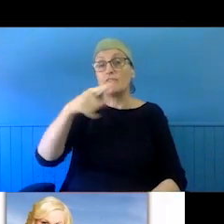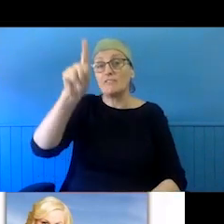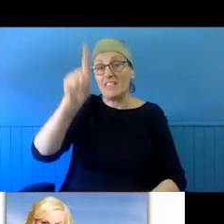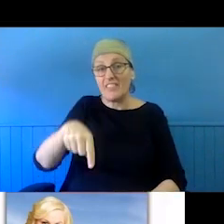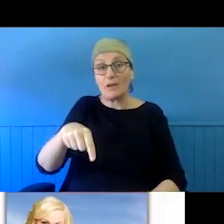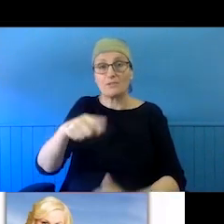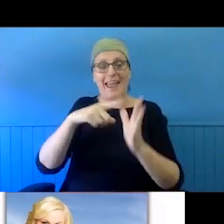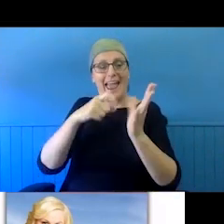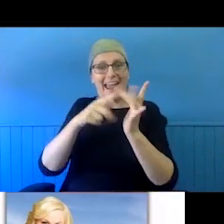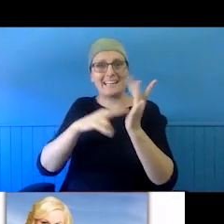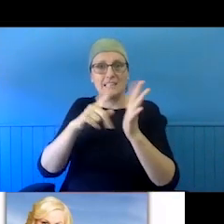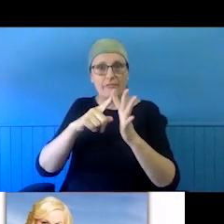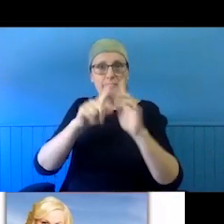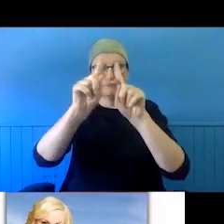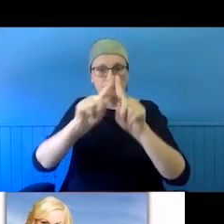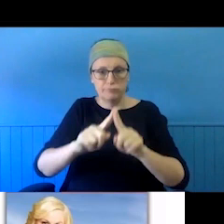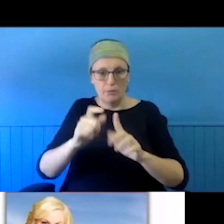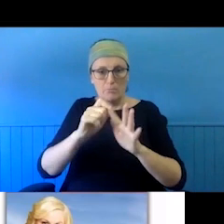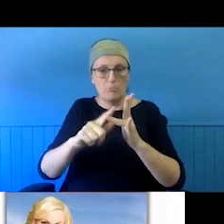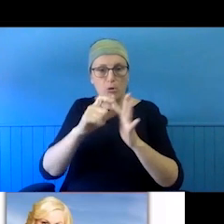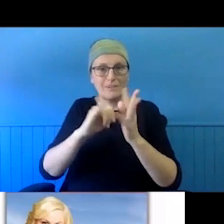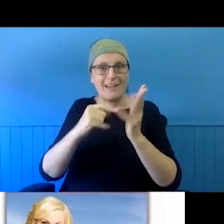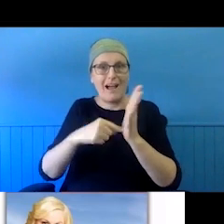podcasts. But the growth means there's more and more ad revenue.